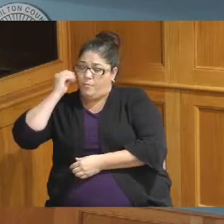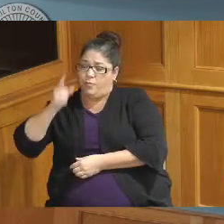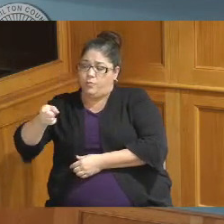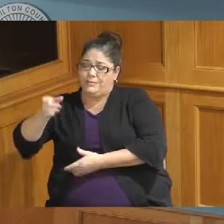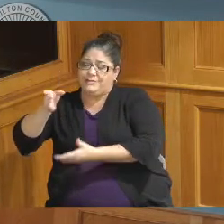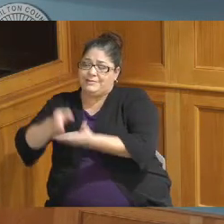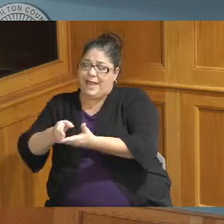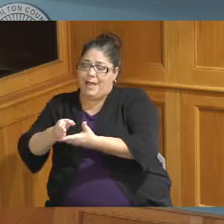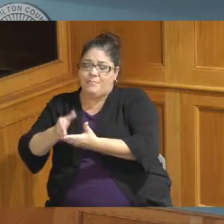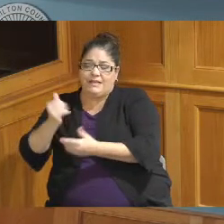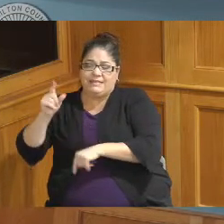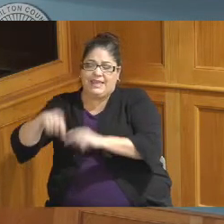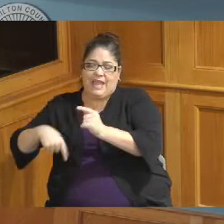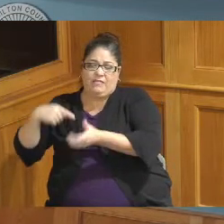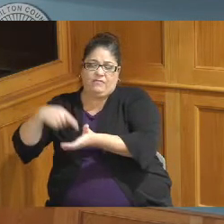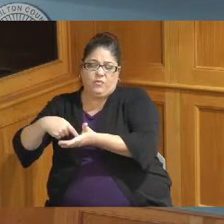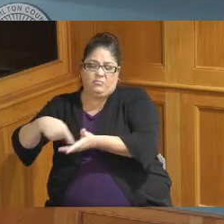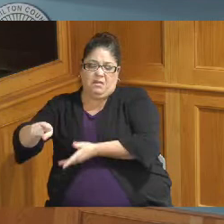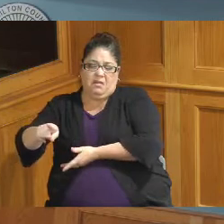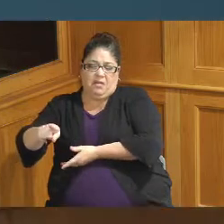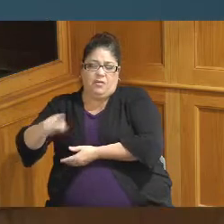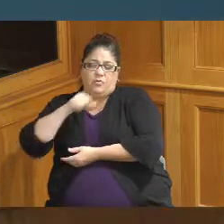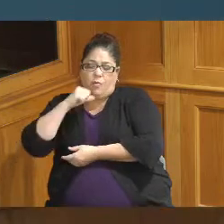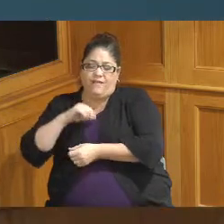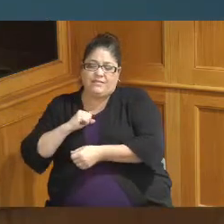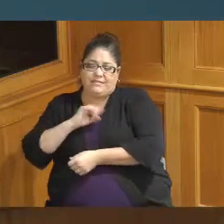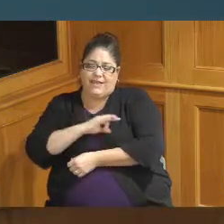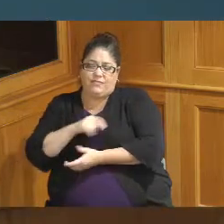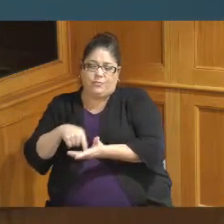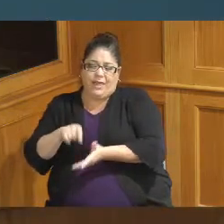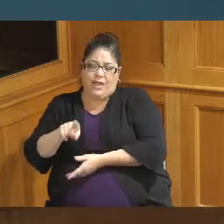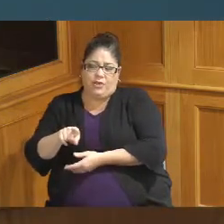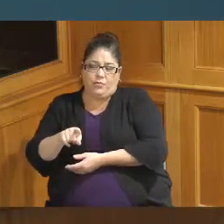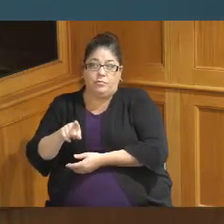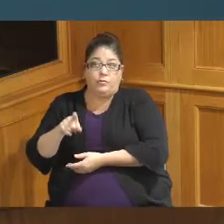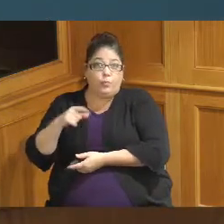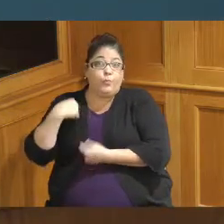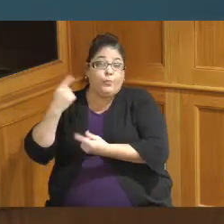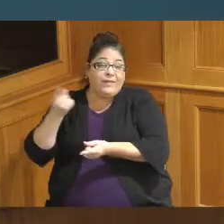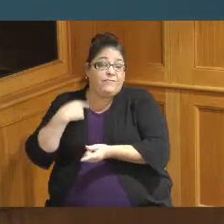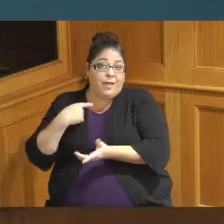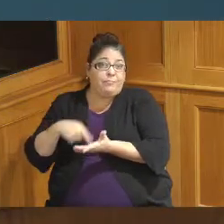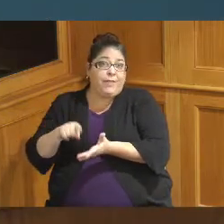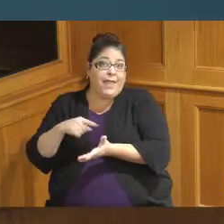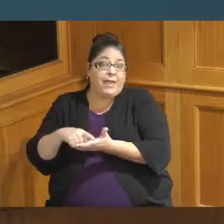we can't pay you we don't have the staff to pay you we've had paying problems with not just the